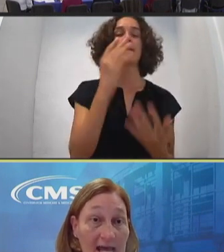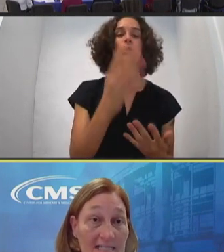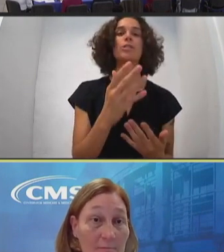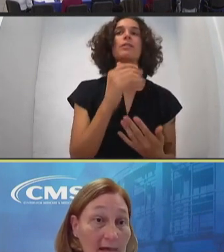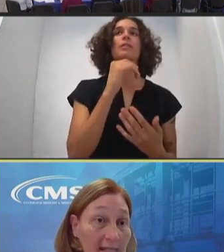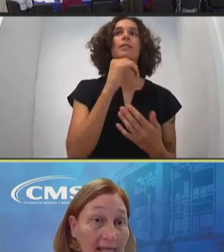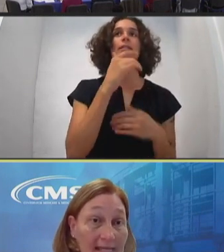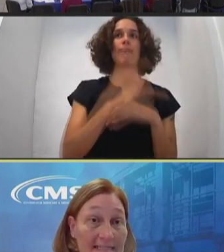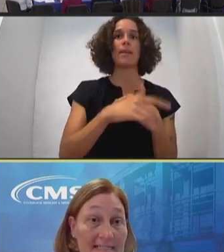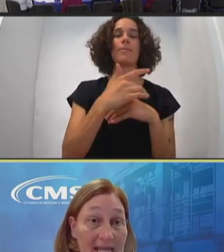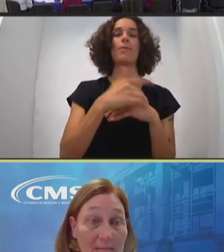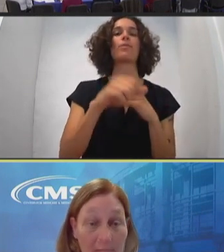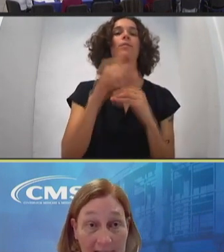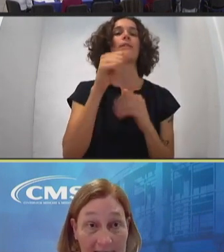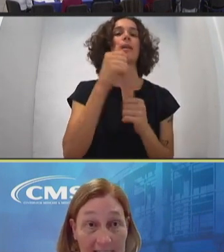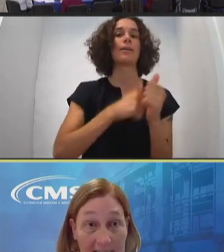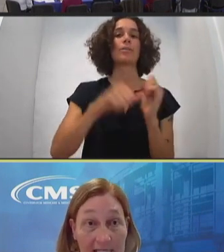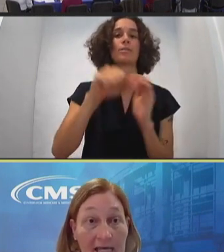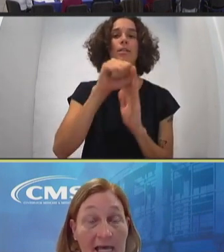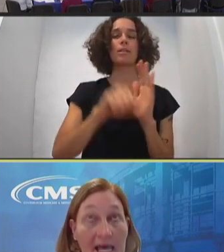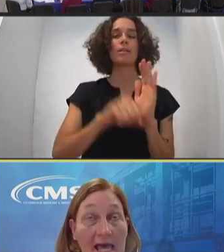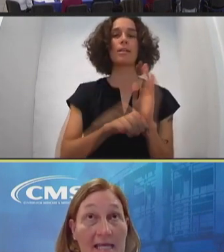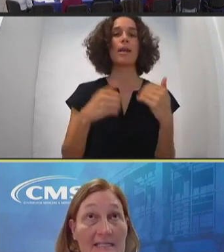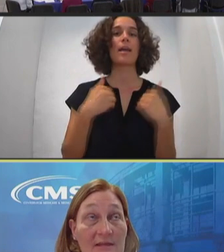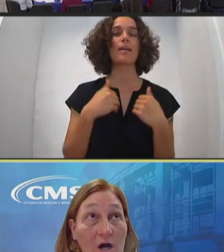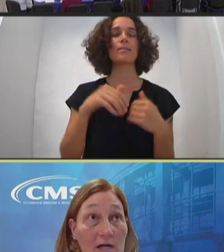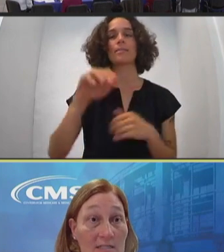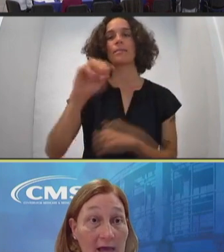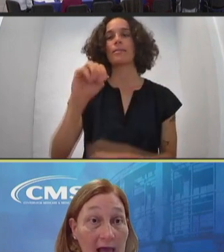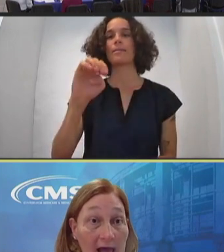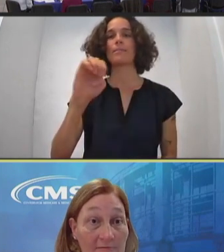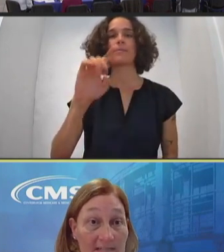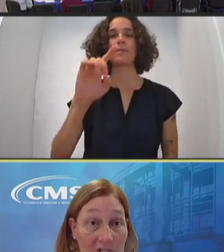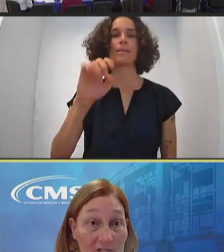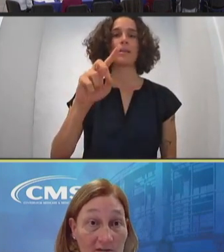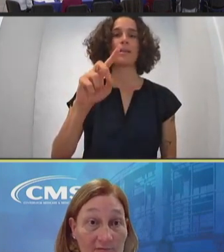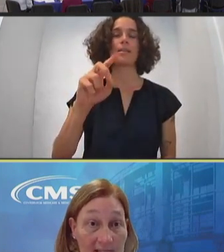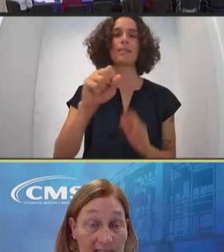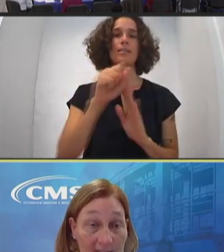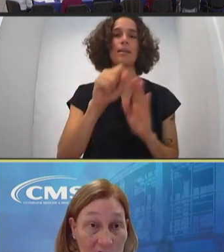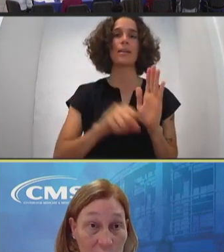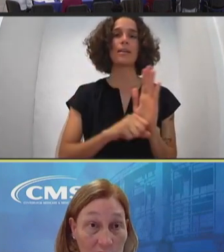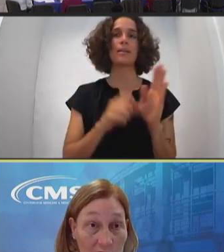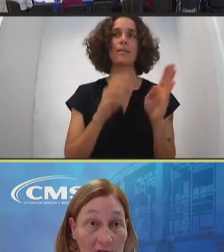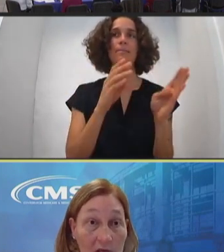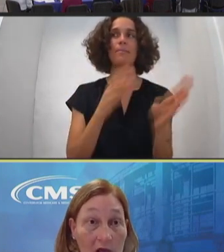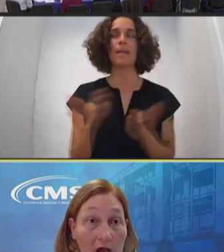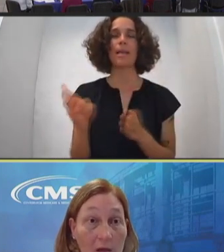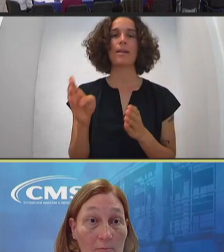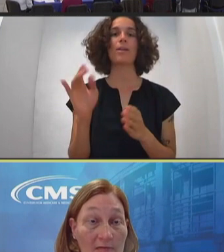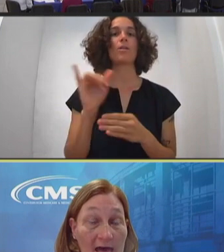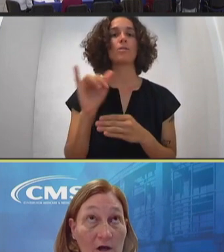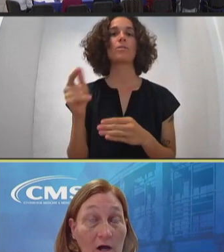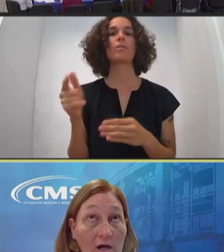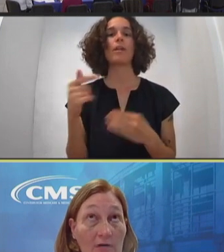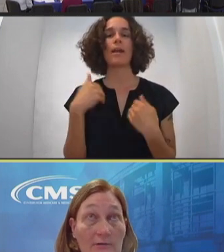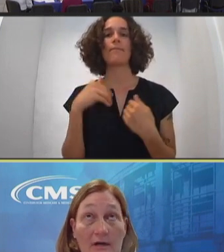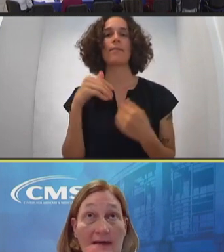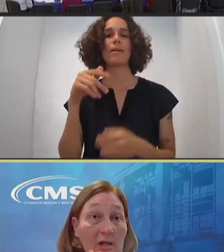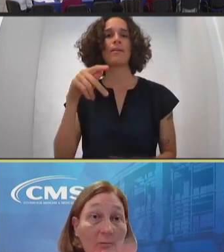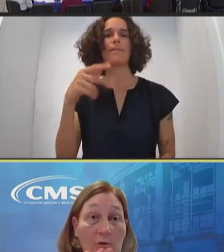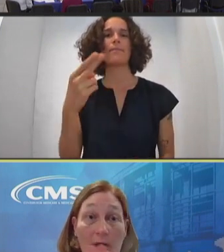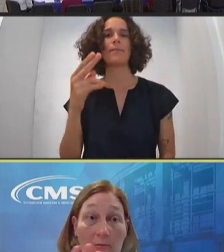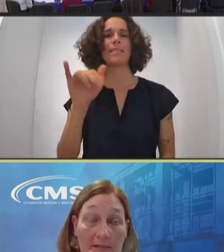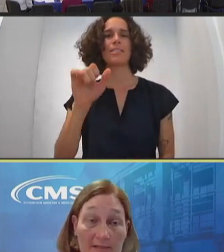state has a Medicaid state plan, and they also have physician fee schedules that are available